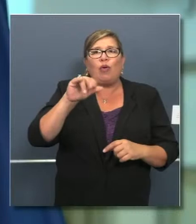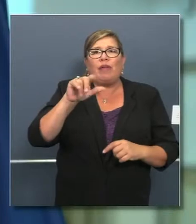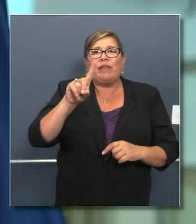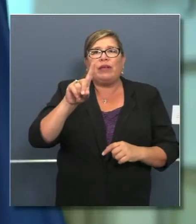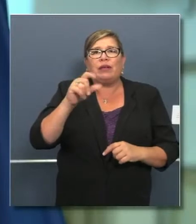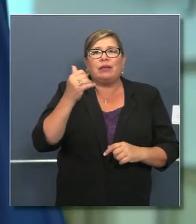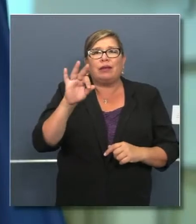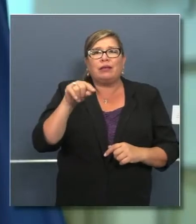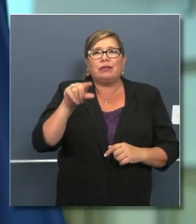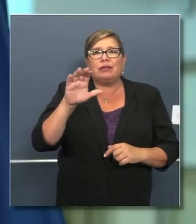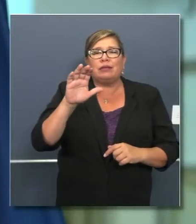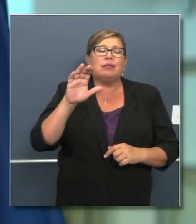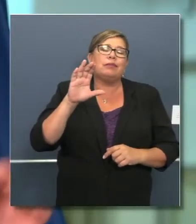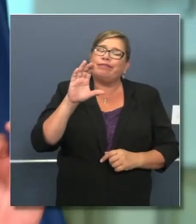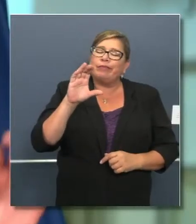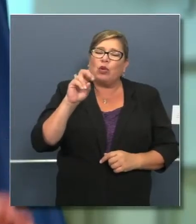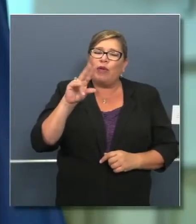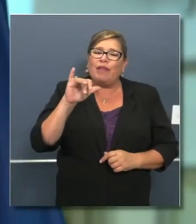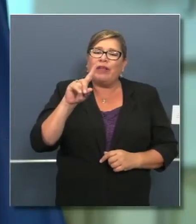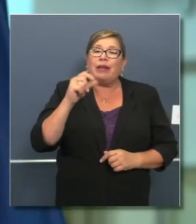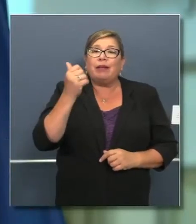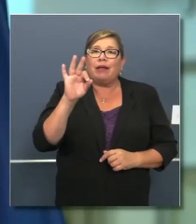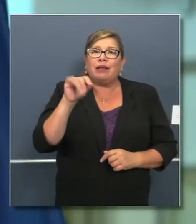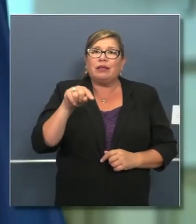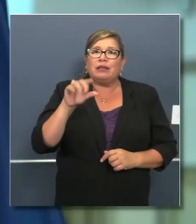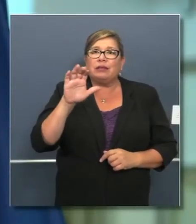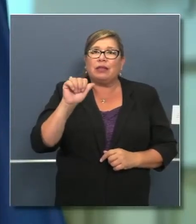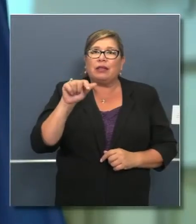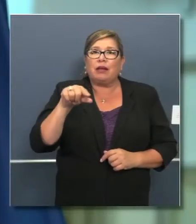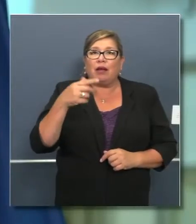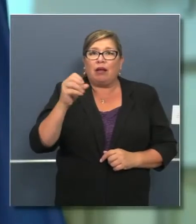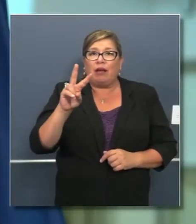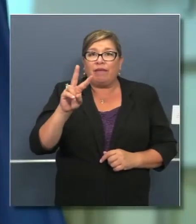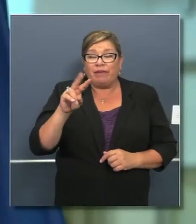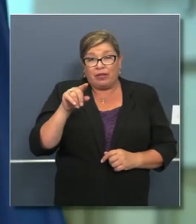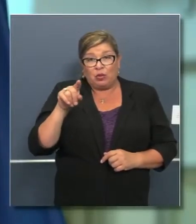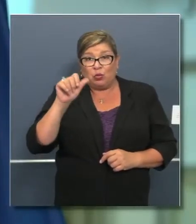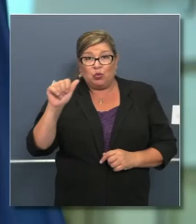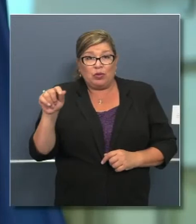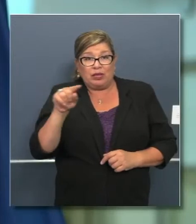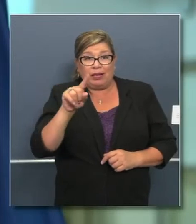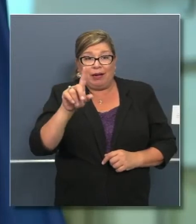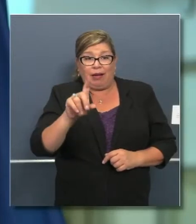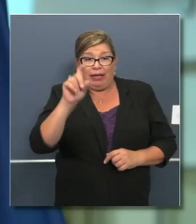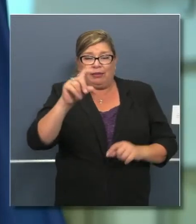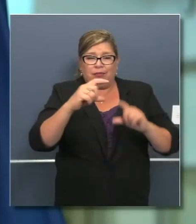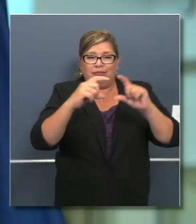nineteen CA Jakob there's a testing bar on that site and then you could type in your zip code